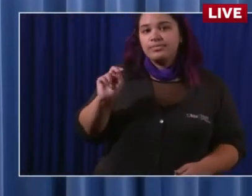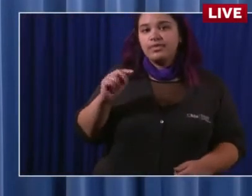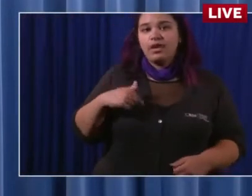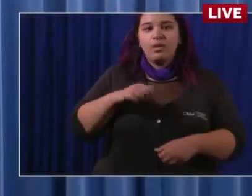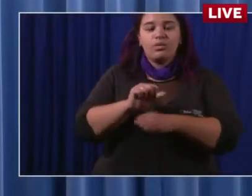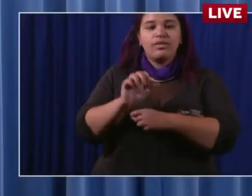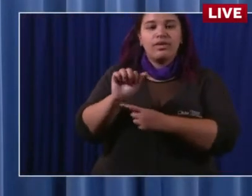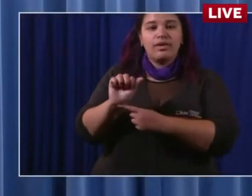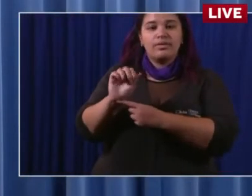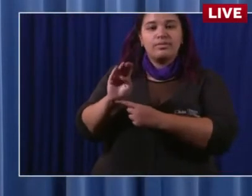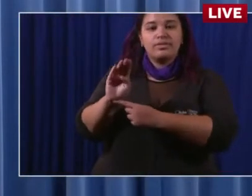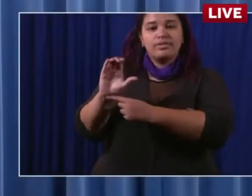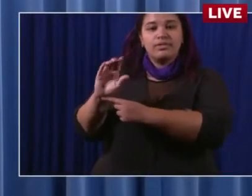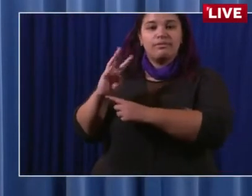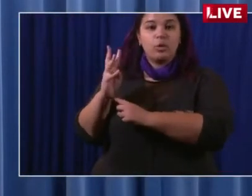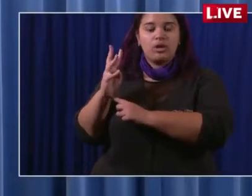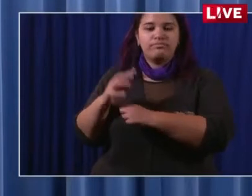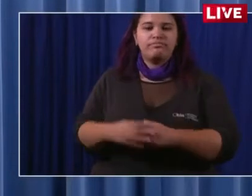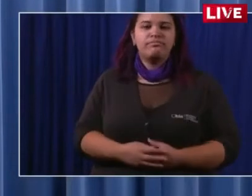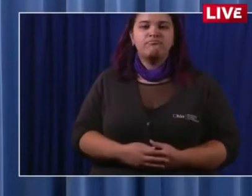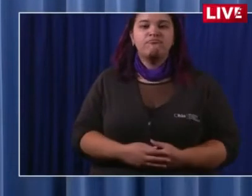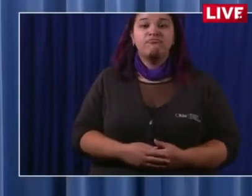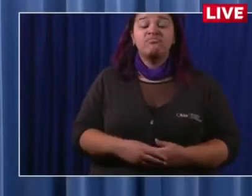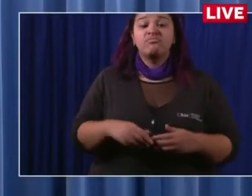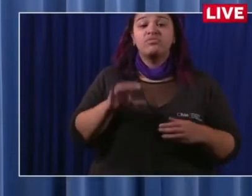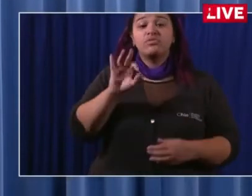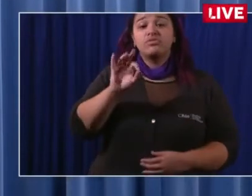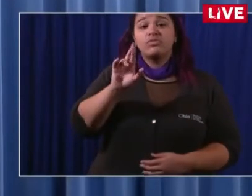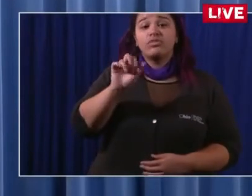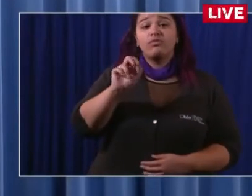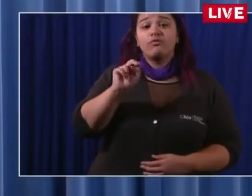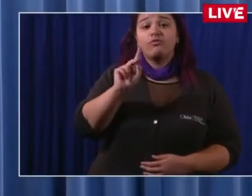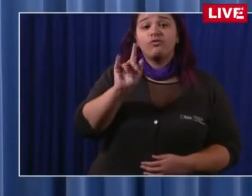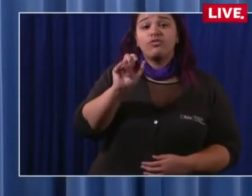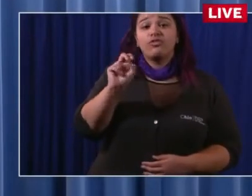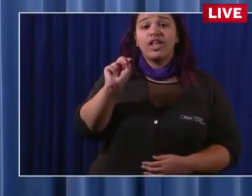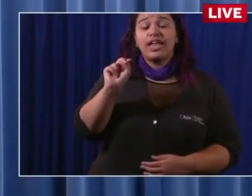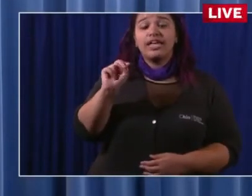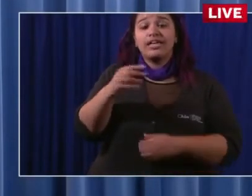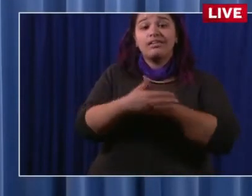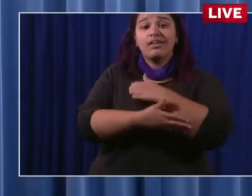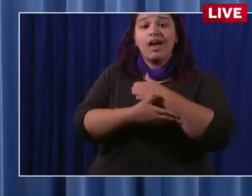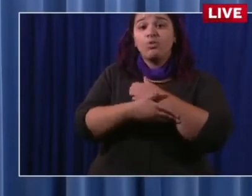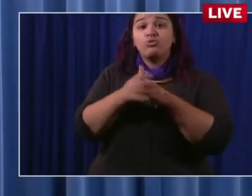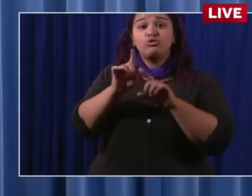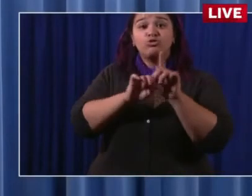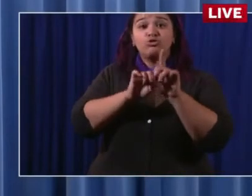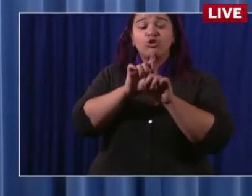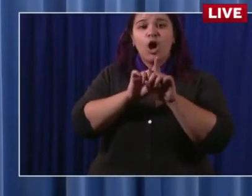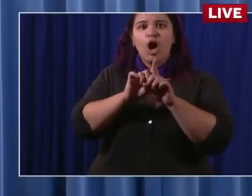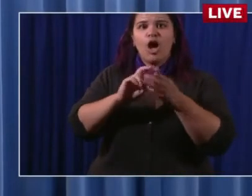GOVERNOR DEWINE, DAN PERLMAN WITH NBC 4 IN COLUMBUS.